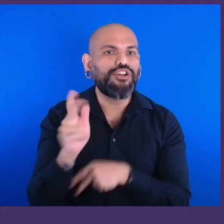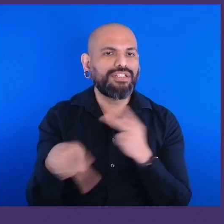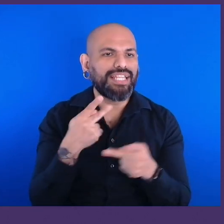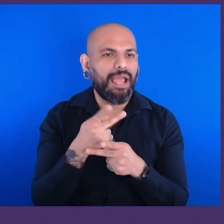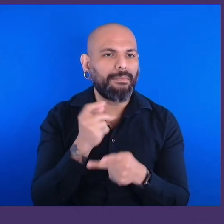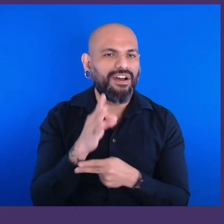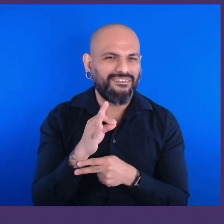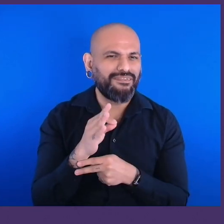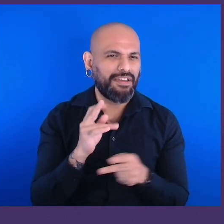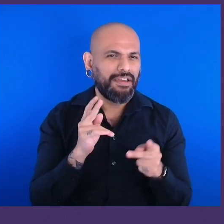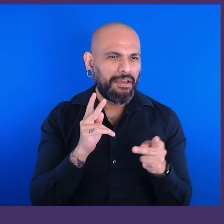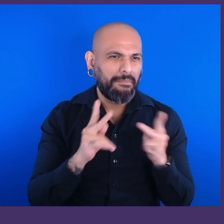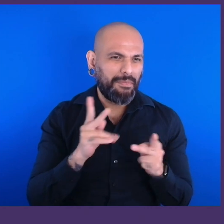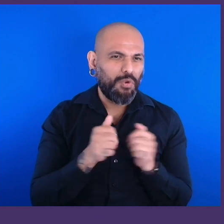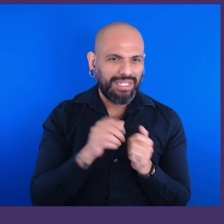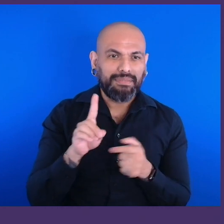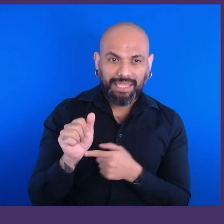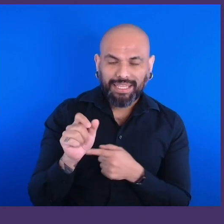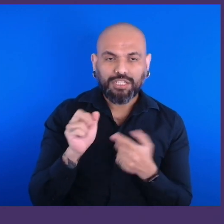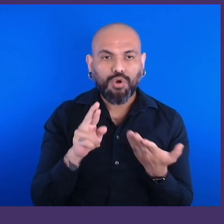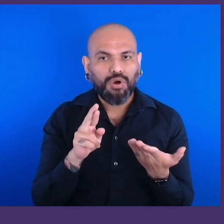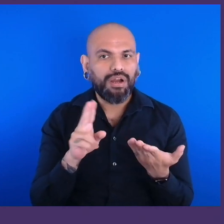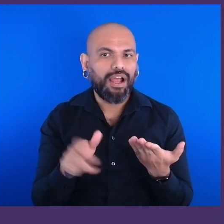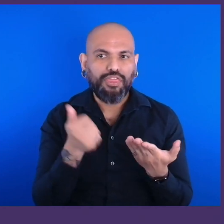or persons with other functional limitations.